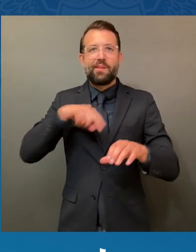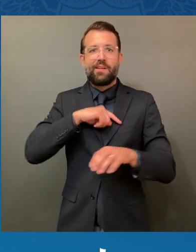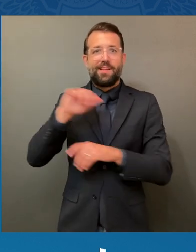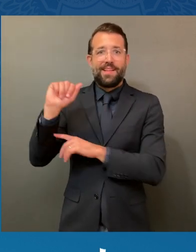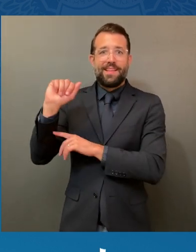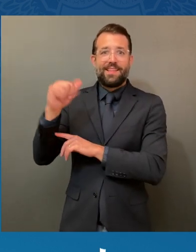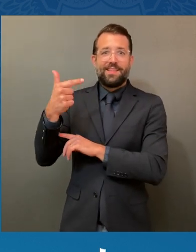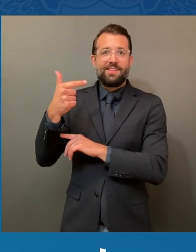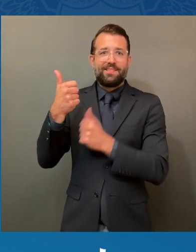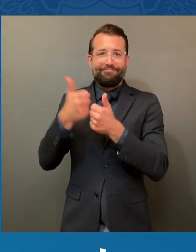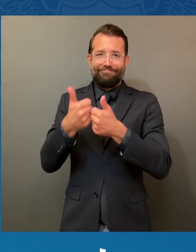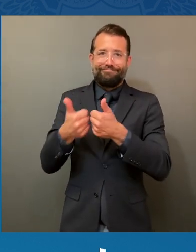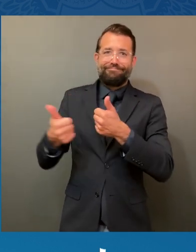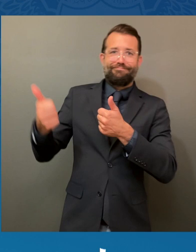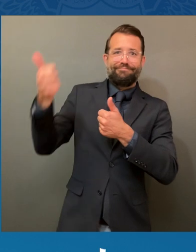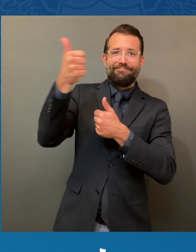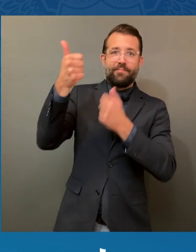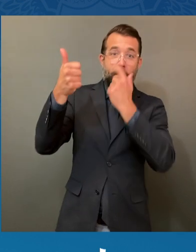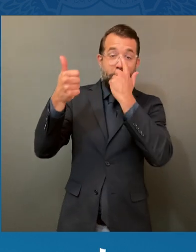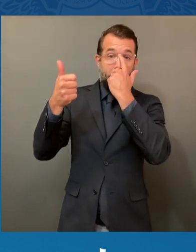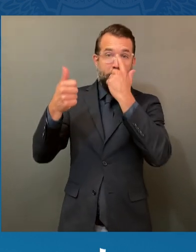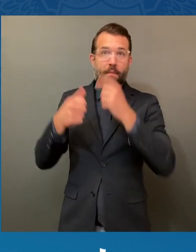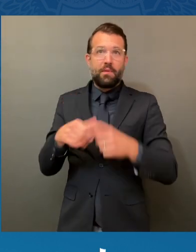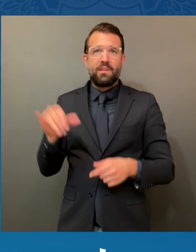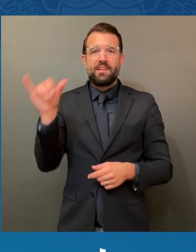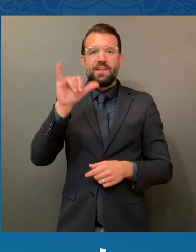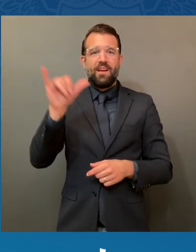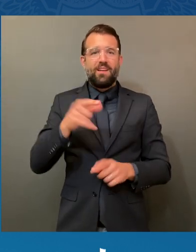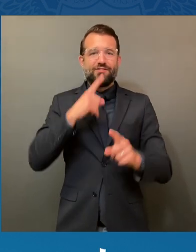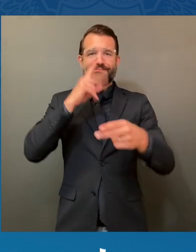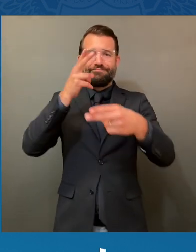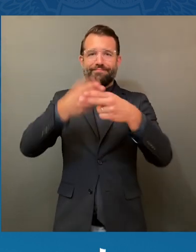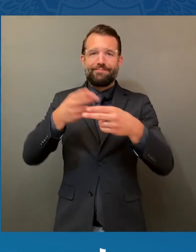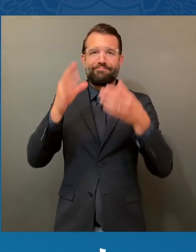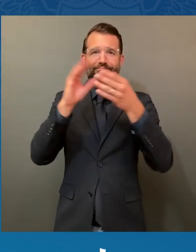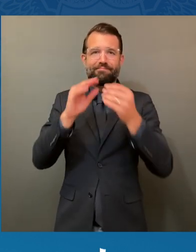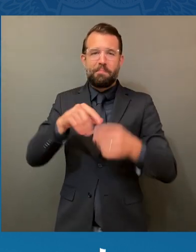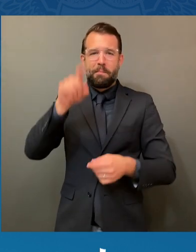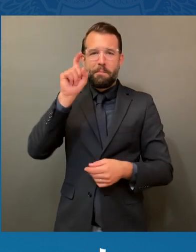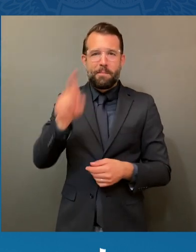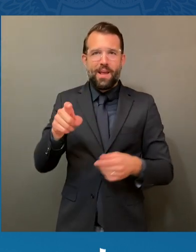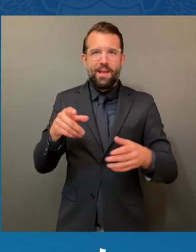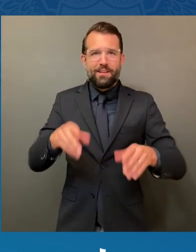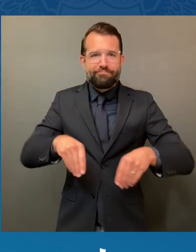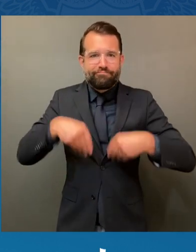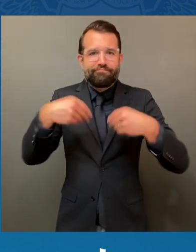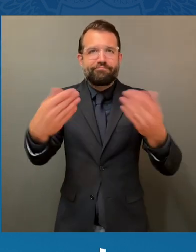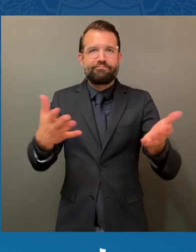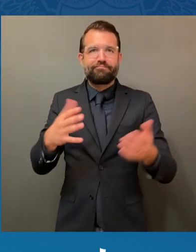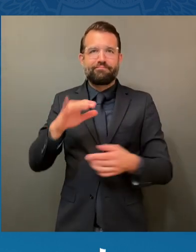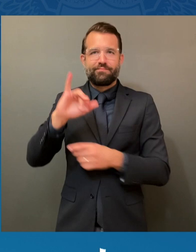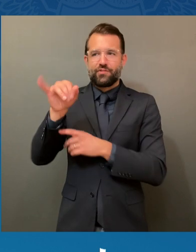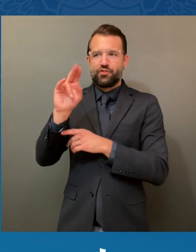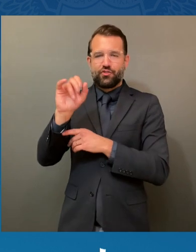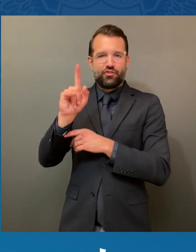as you said, General Ford -- to do justice in America. And when I look at the folks and the leaders